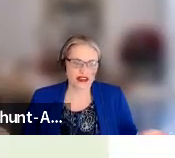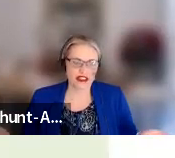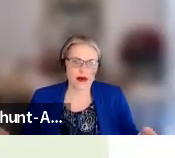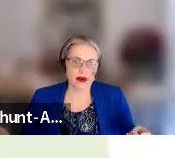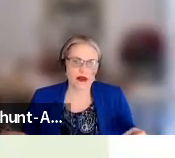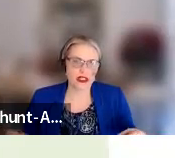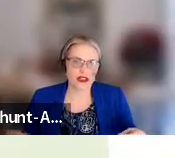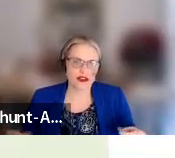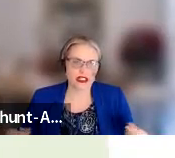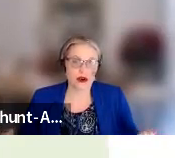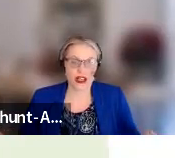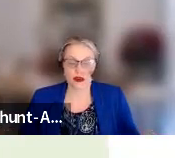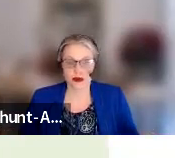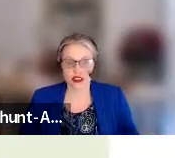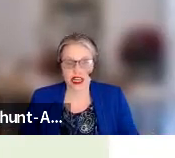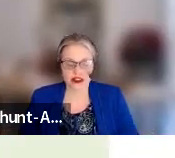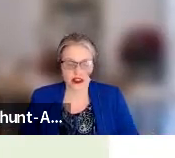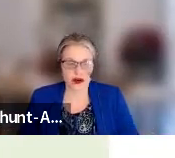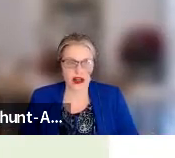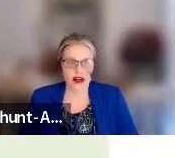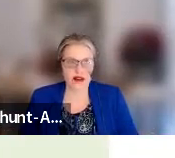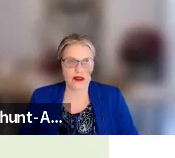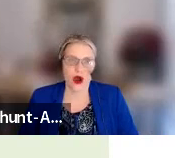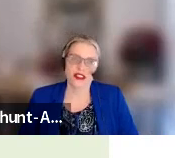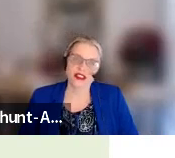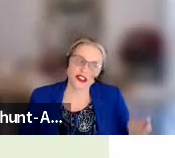And at that time I was really interested in vocational rehabilitation so I kind of decided